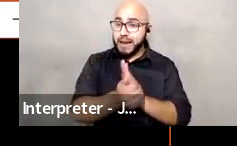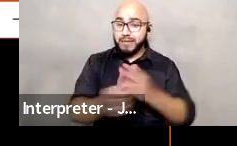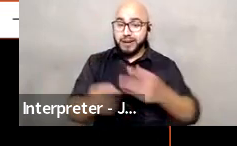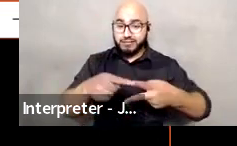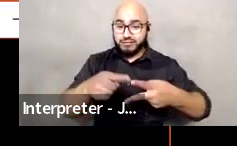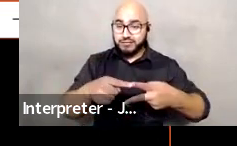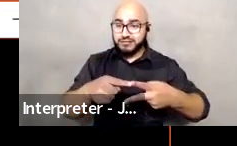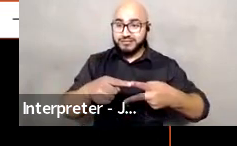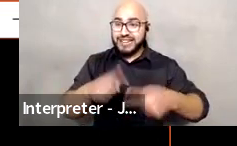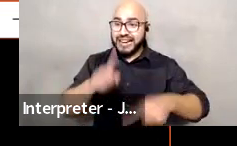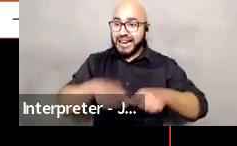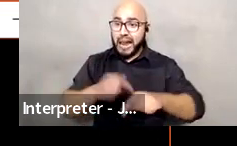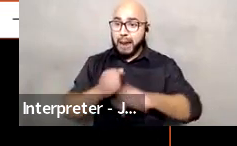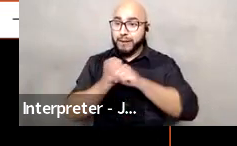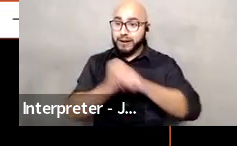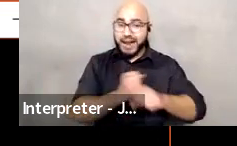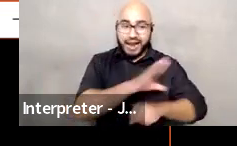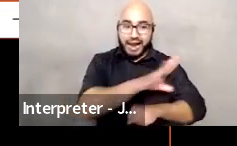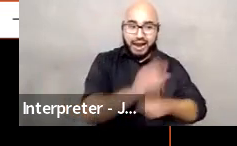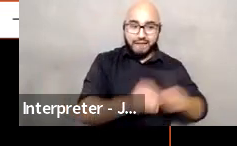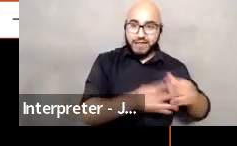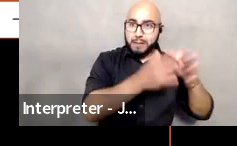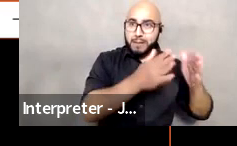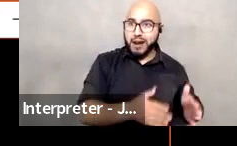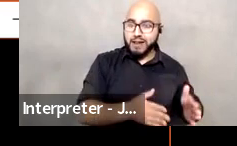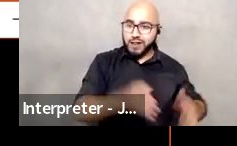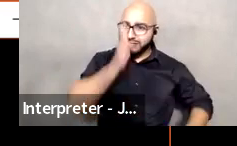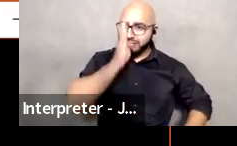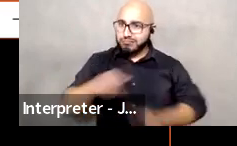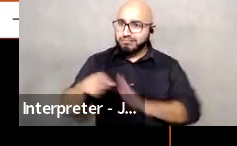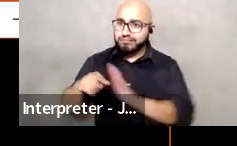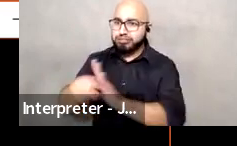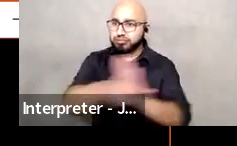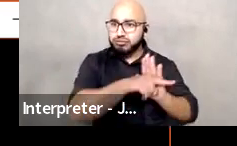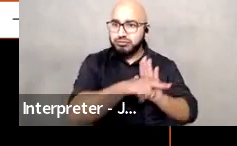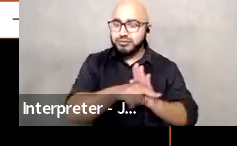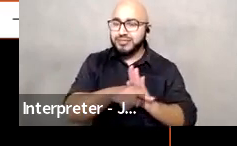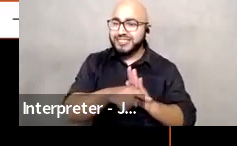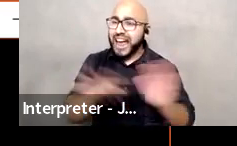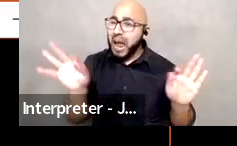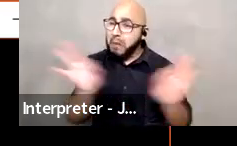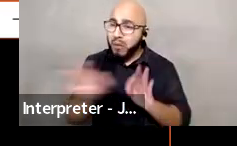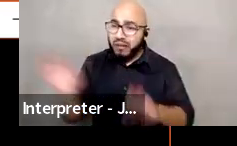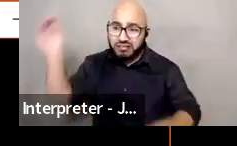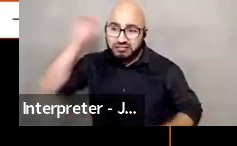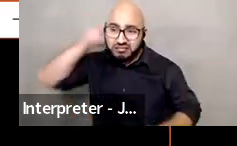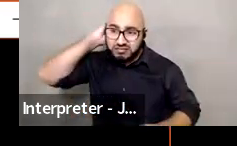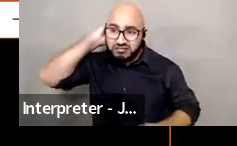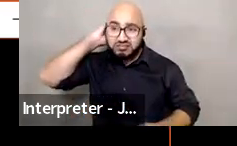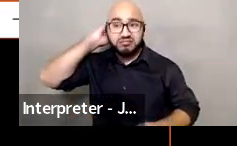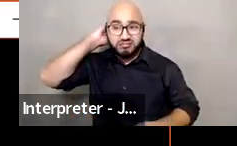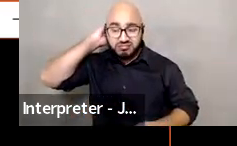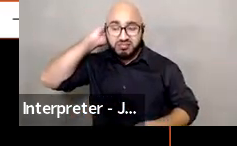African-Americans from a straight out massacre is an important one, I think. This is a. Really important. Point.